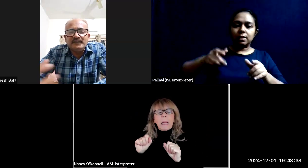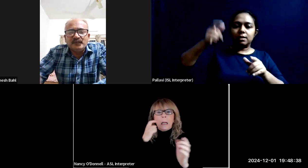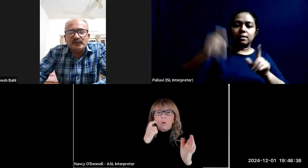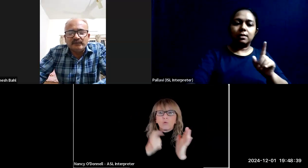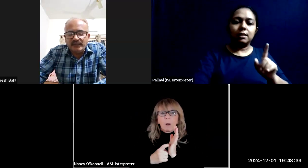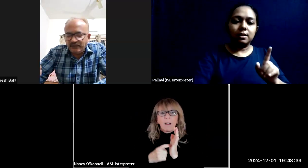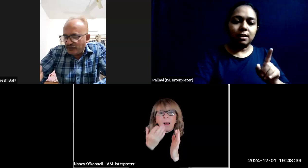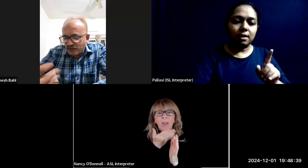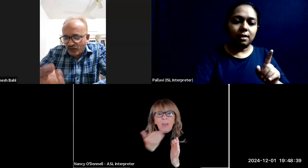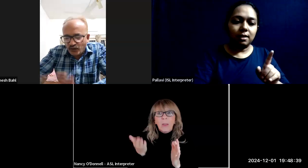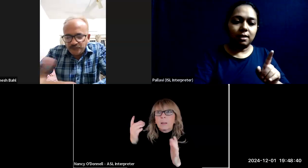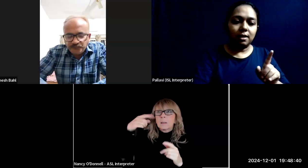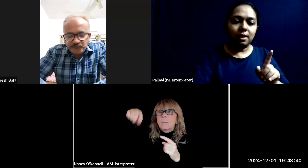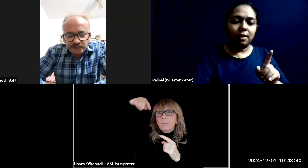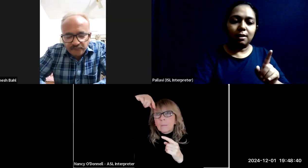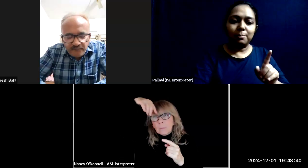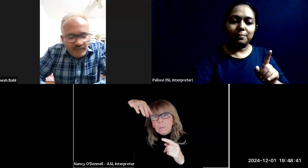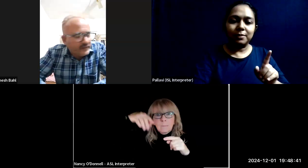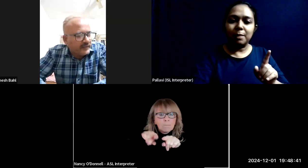that you know what it's called technically...